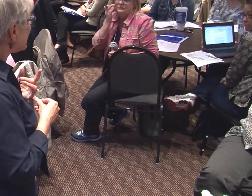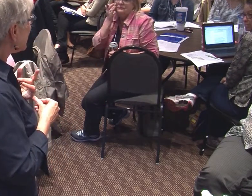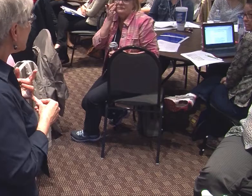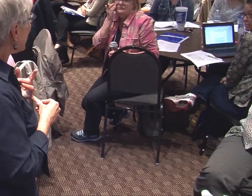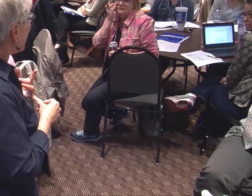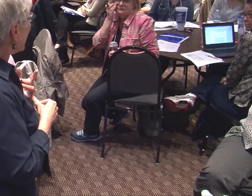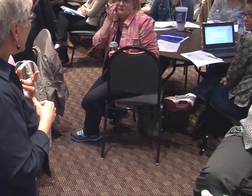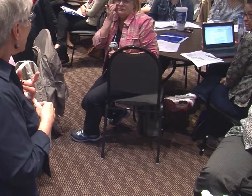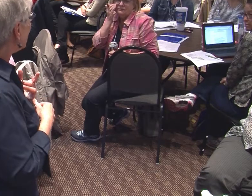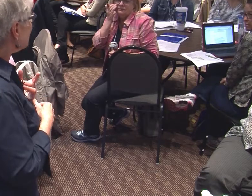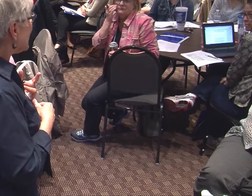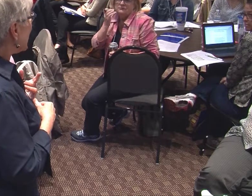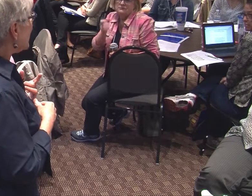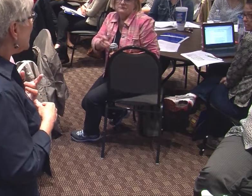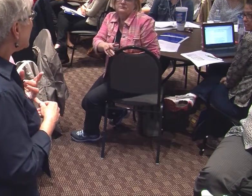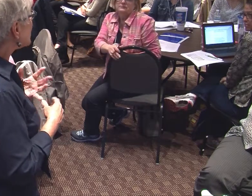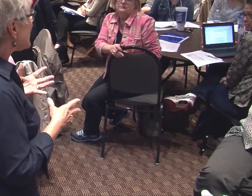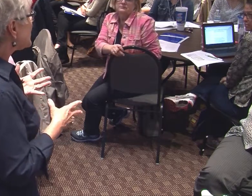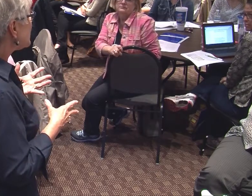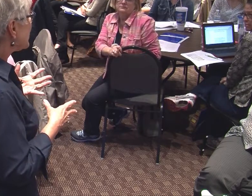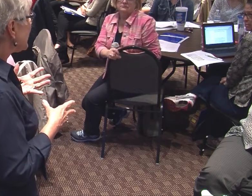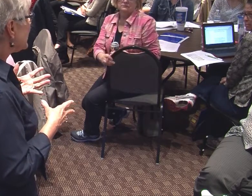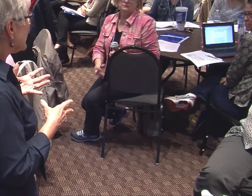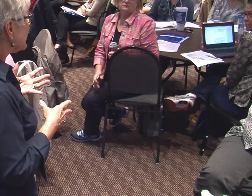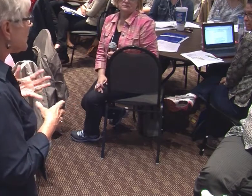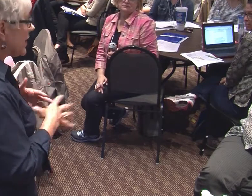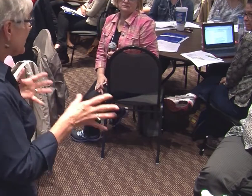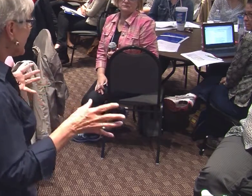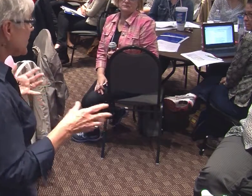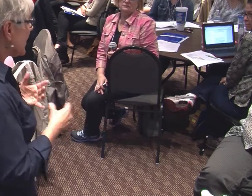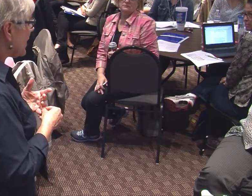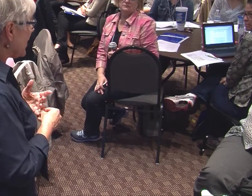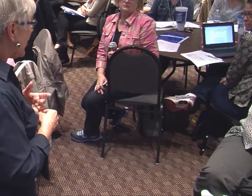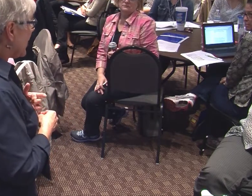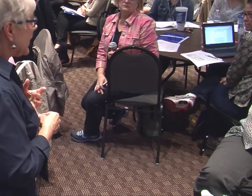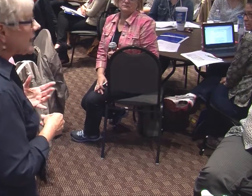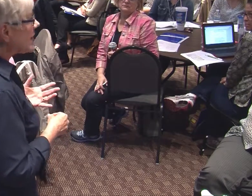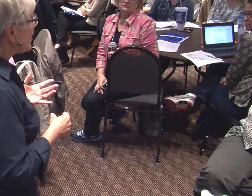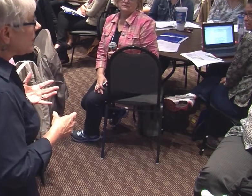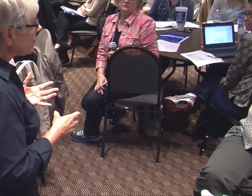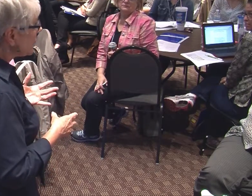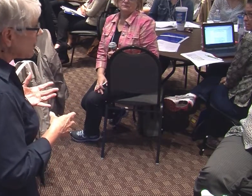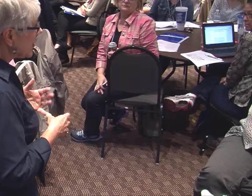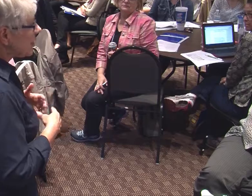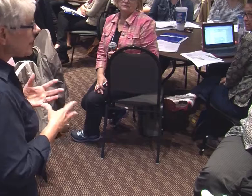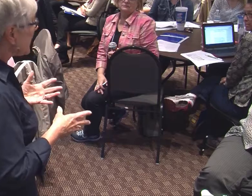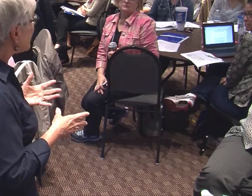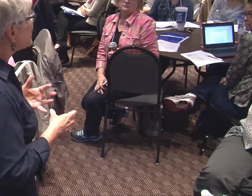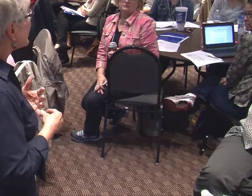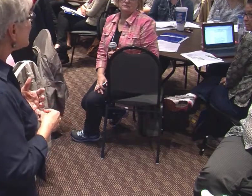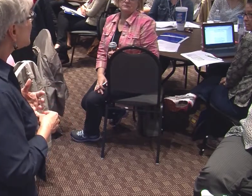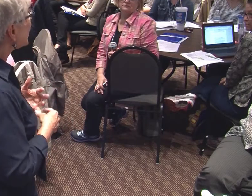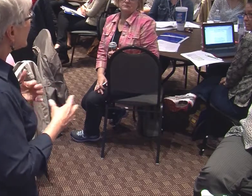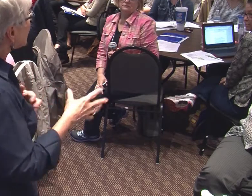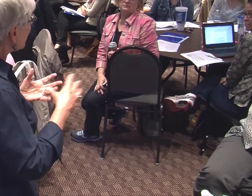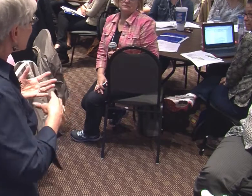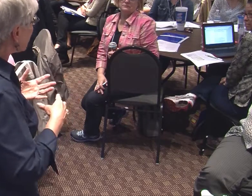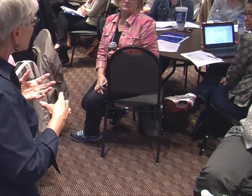with him, but you know, he just watches what the kid does whatever age they are. Gets down on the floor with them or whatever they're doing. He imitates